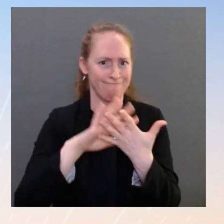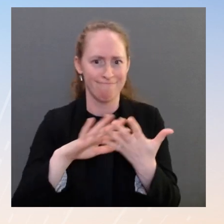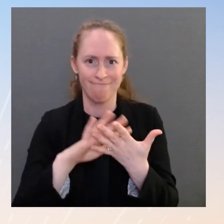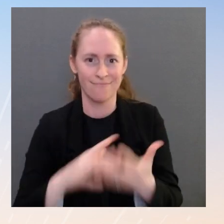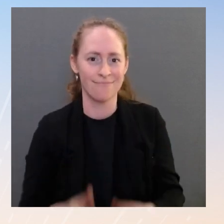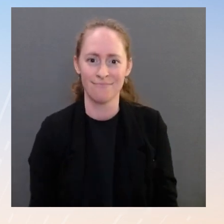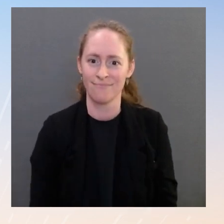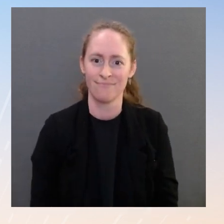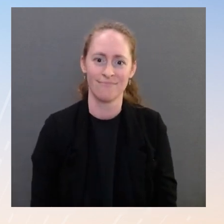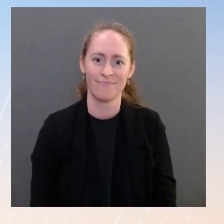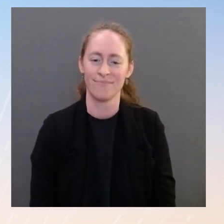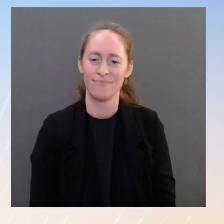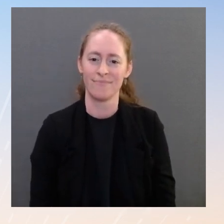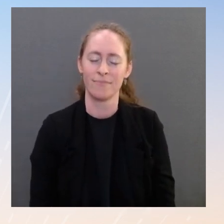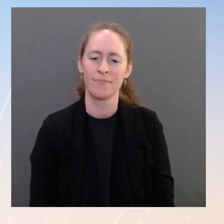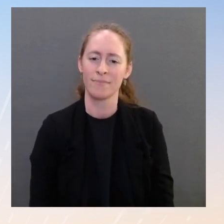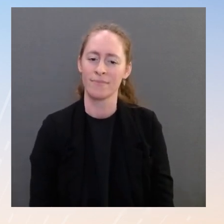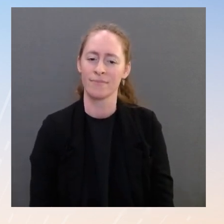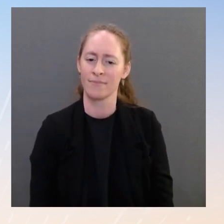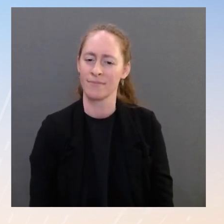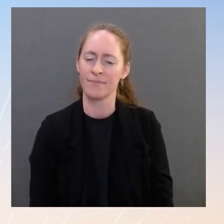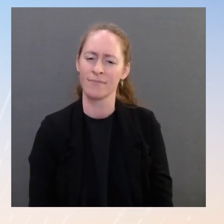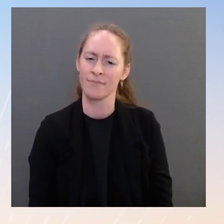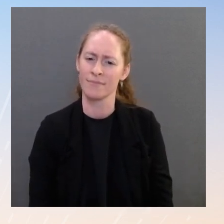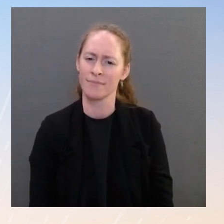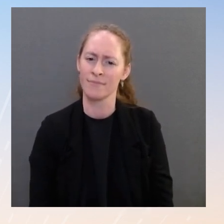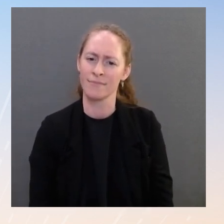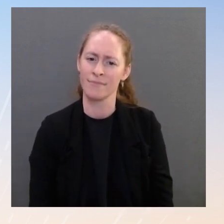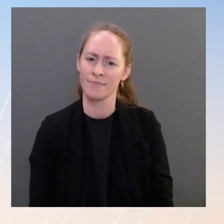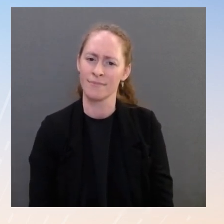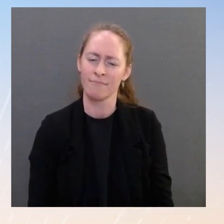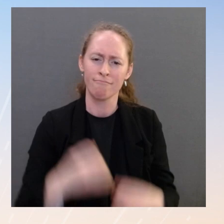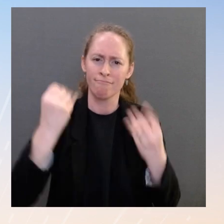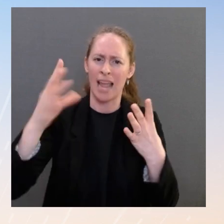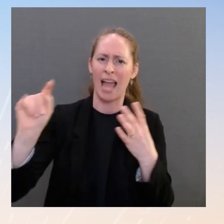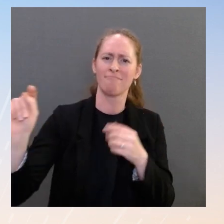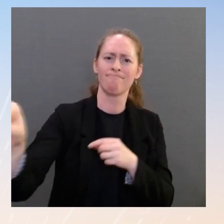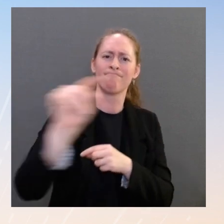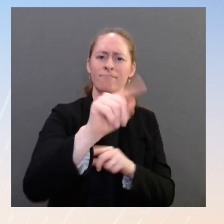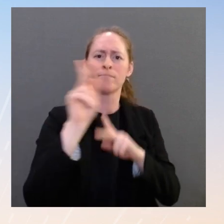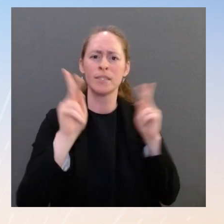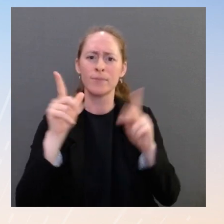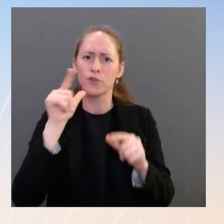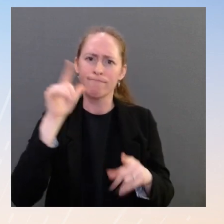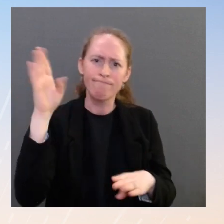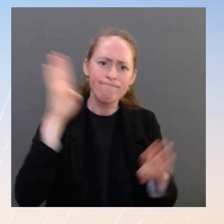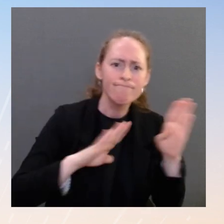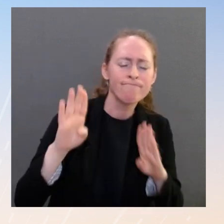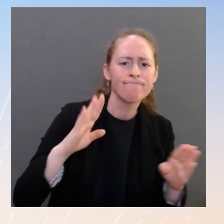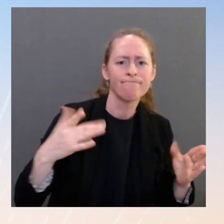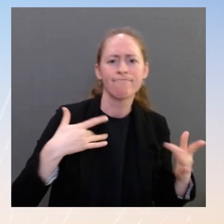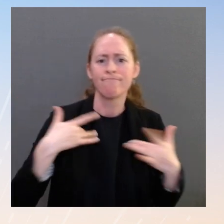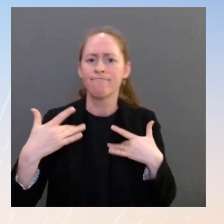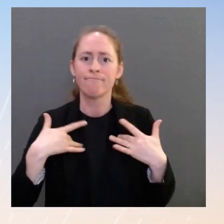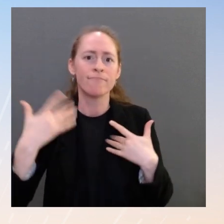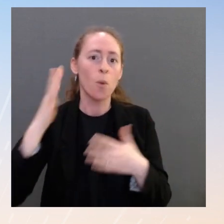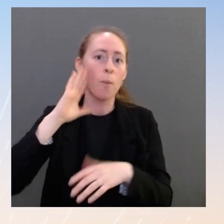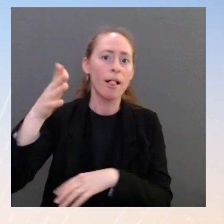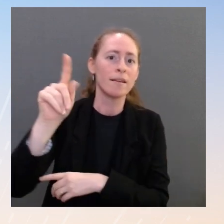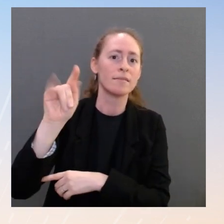is that there are a range of members who have strong concerns about it being lifted. Again, not a decision we make -- a decision made by health and science experts.